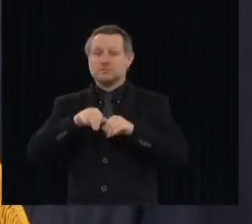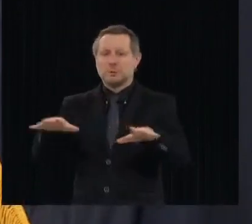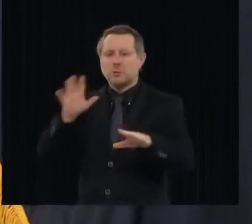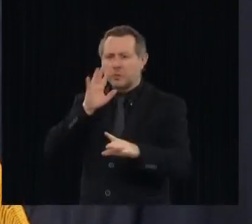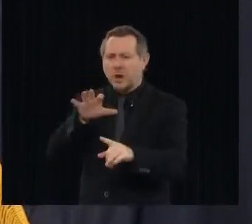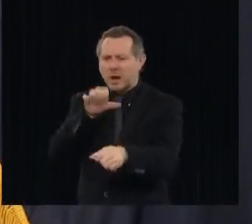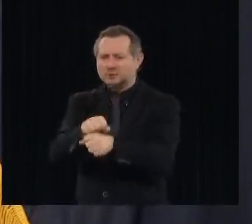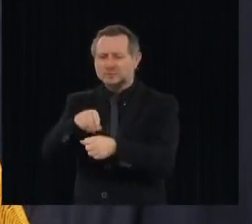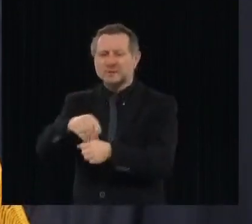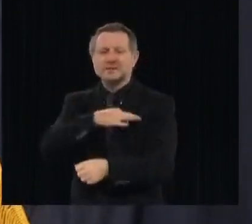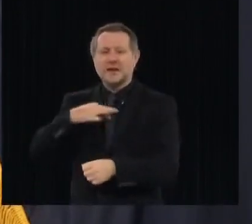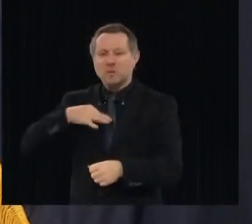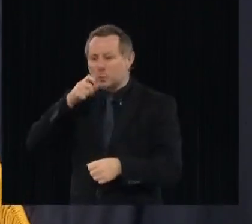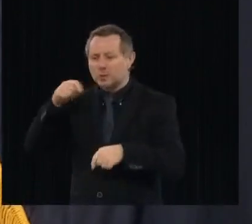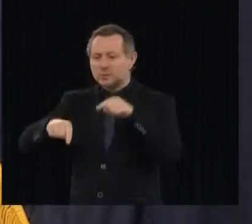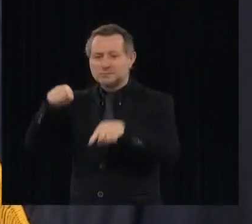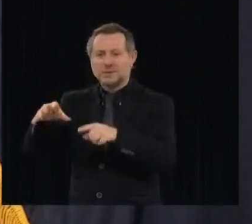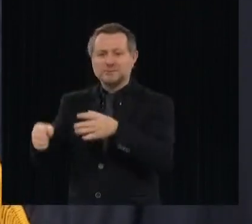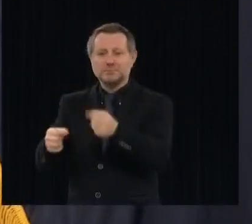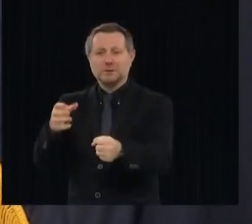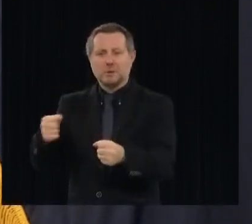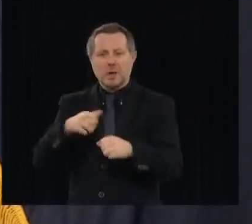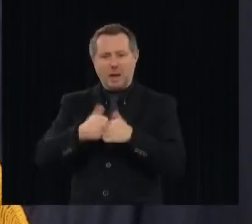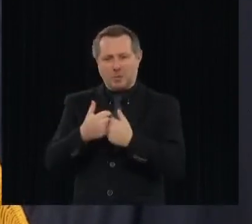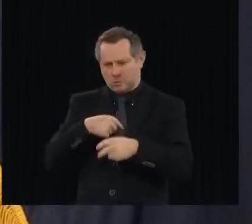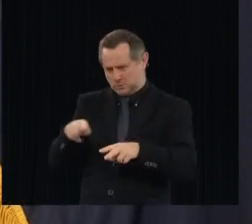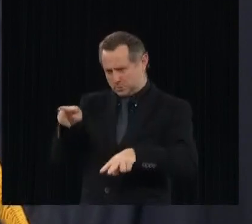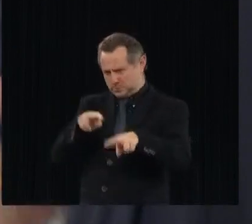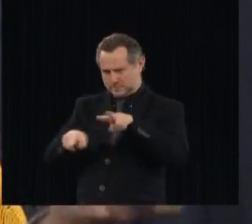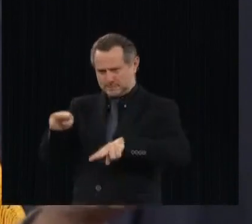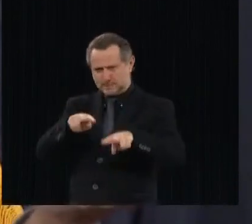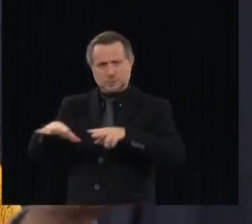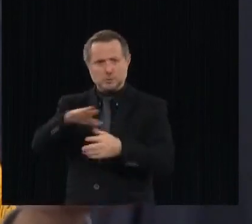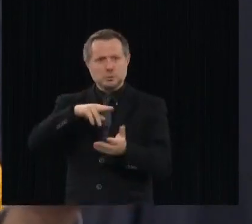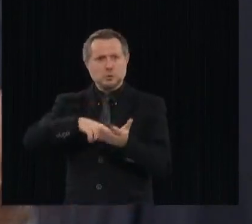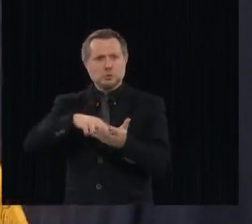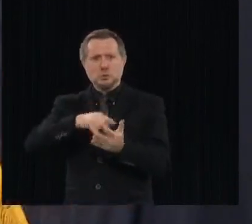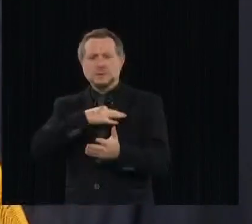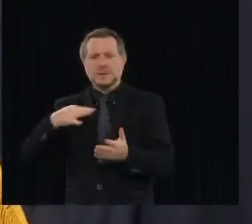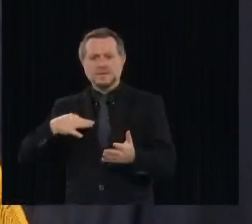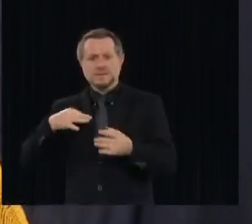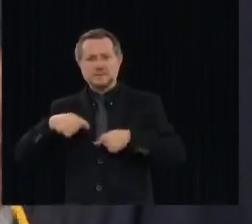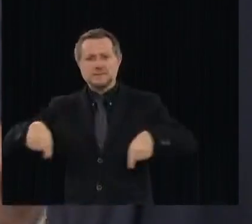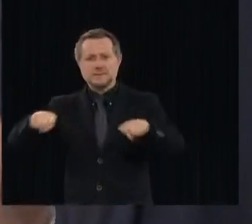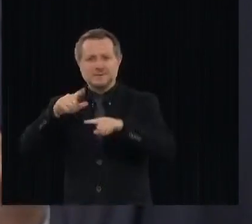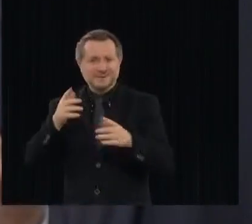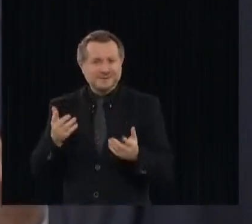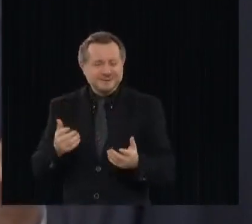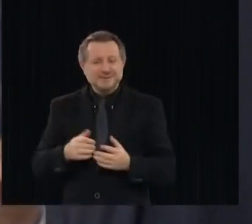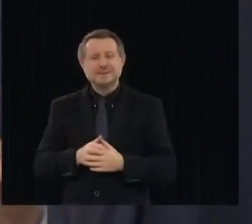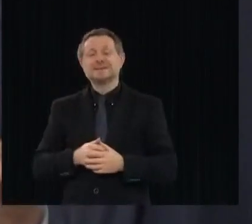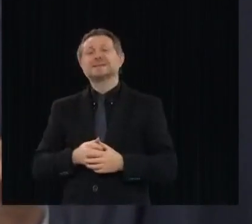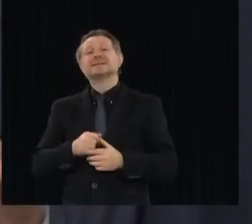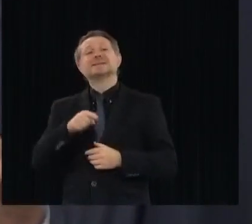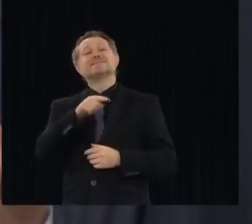IN A NURSING HOME, YOU ARE GOING TO HAVE IT WITH THE STATE ALSO.